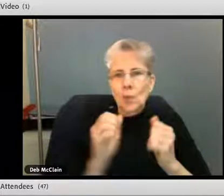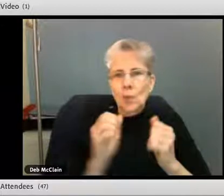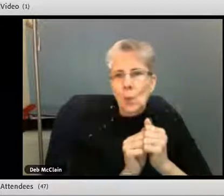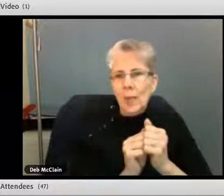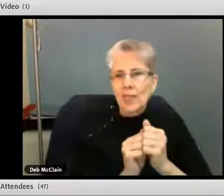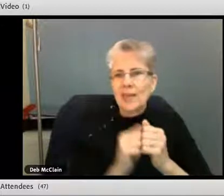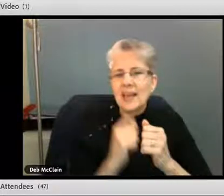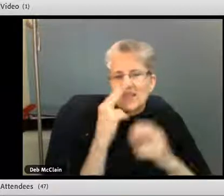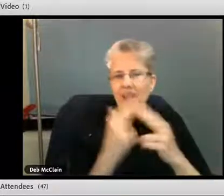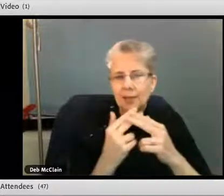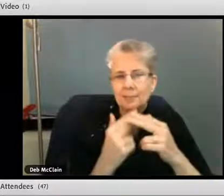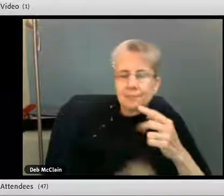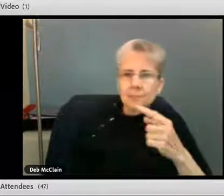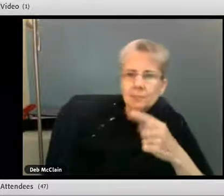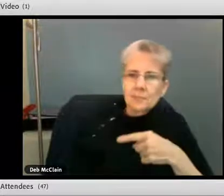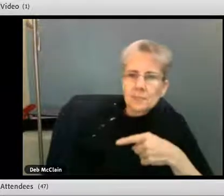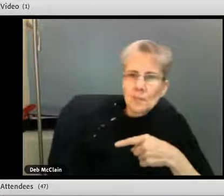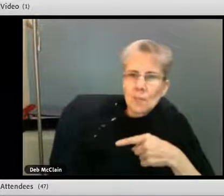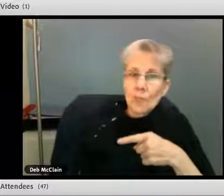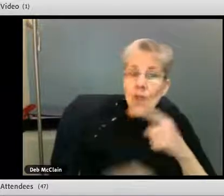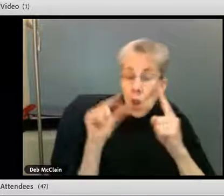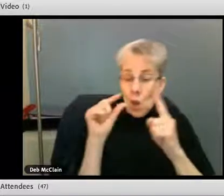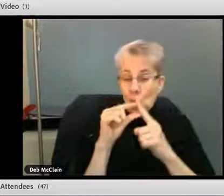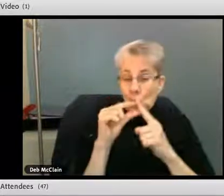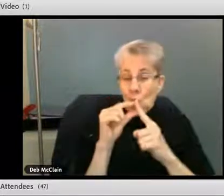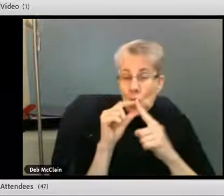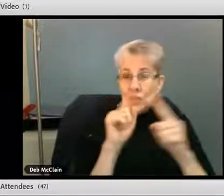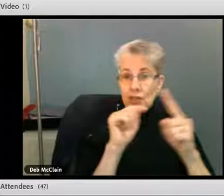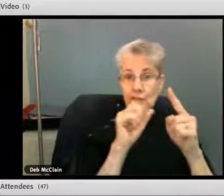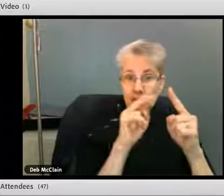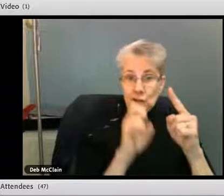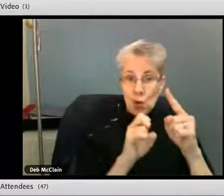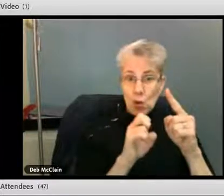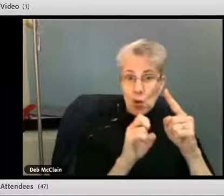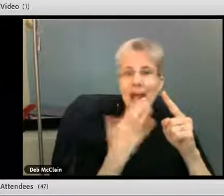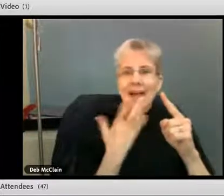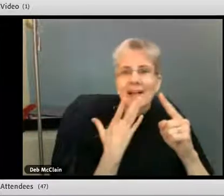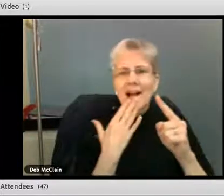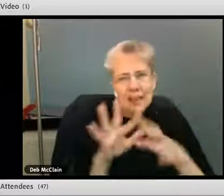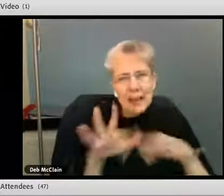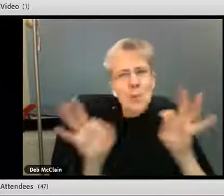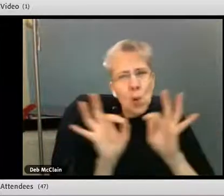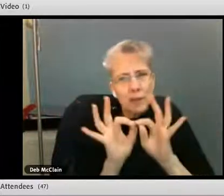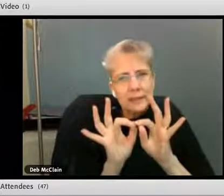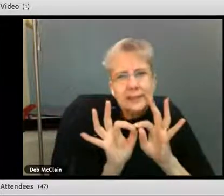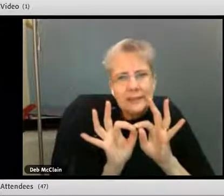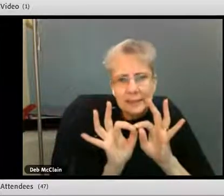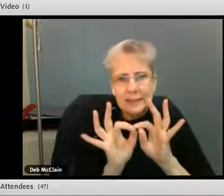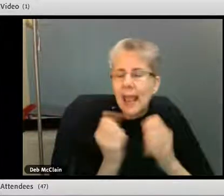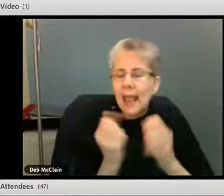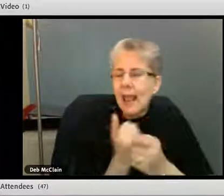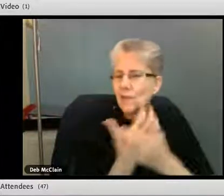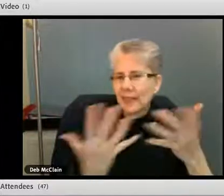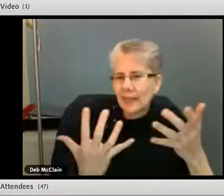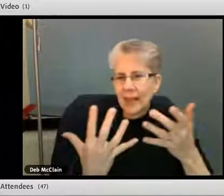Your words, your tone, they matter. Everything brings together a coherent message.